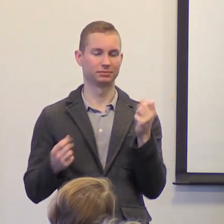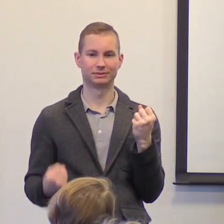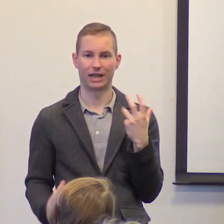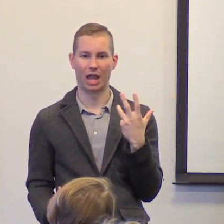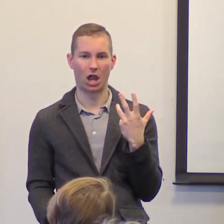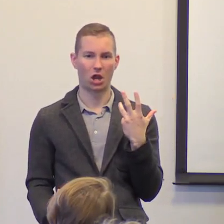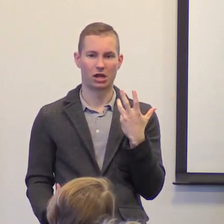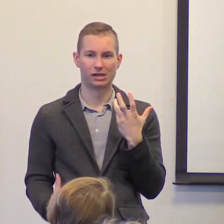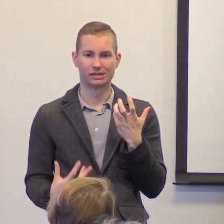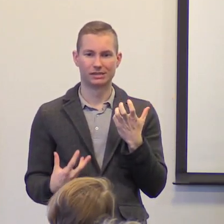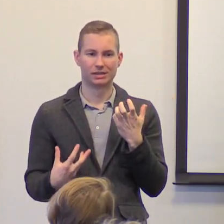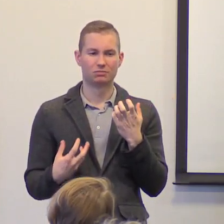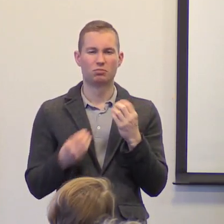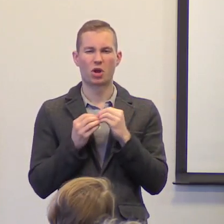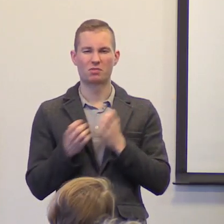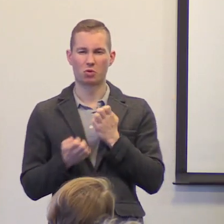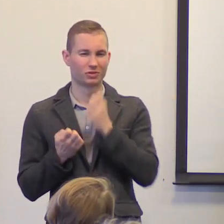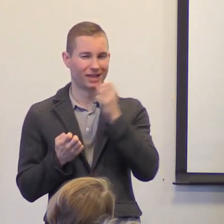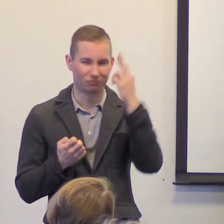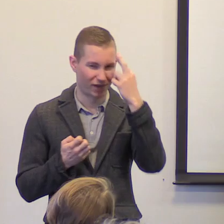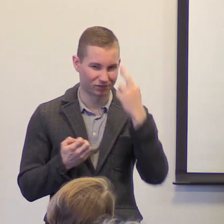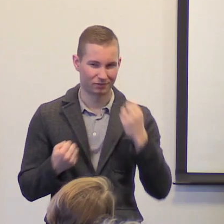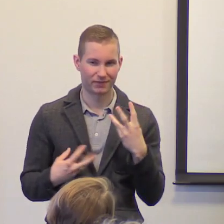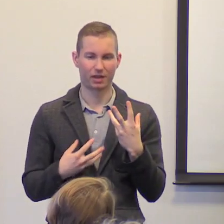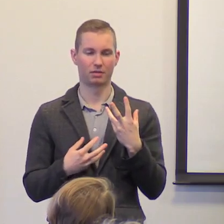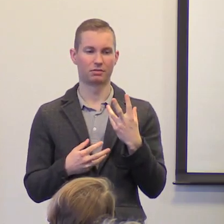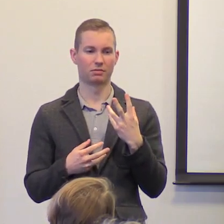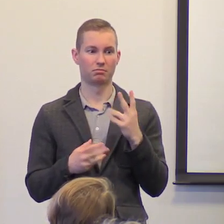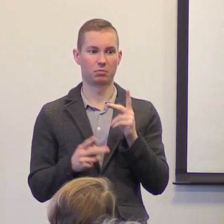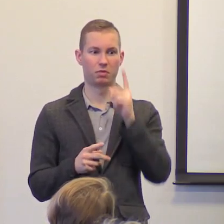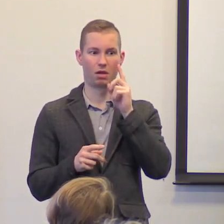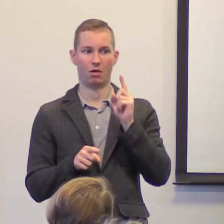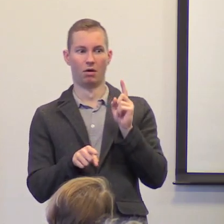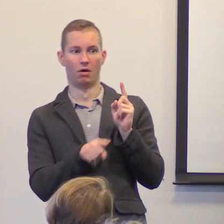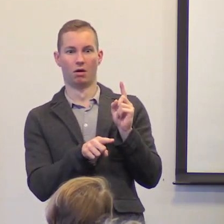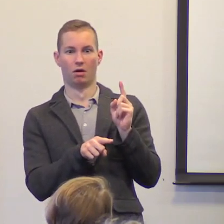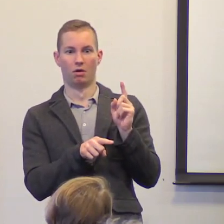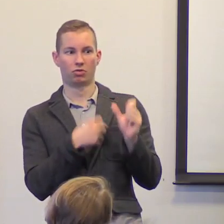rather than rational fear--that perhaps these people were endangering us, and so better